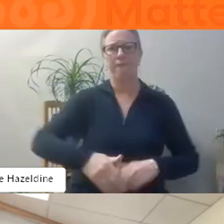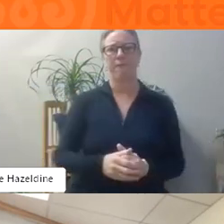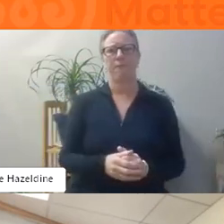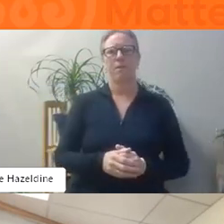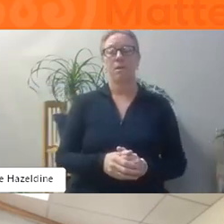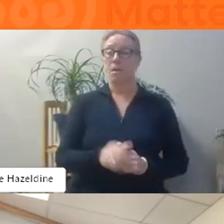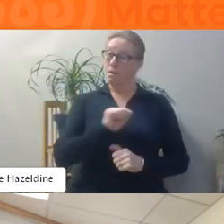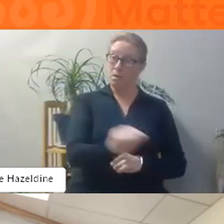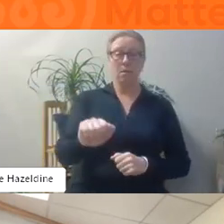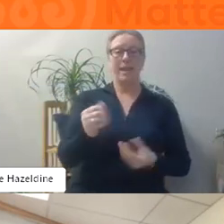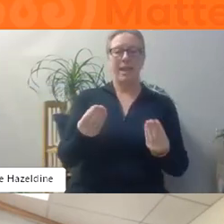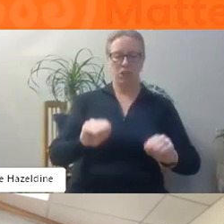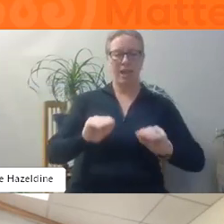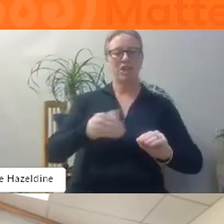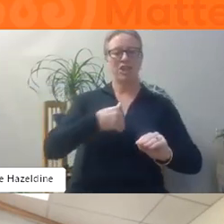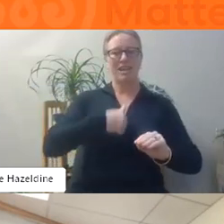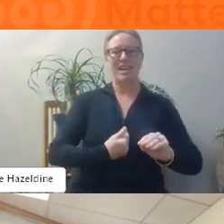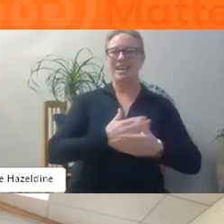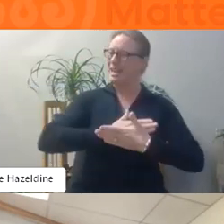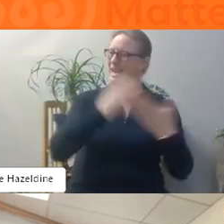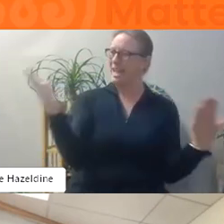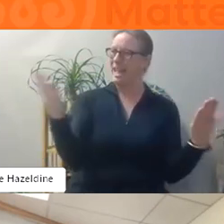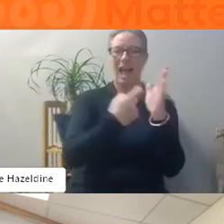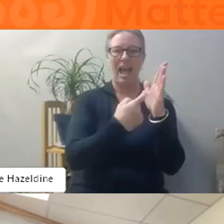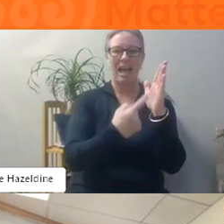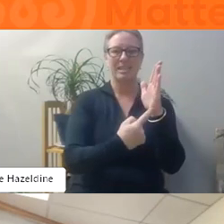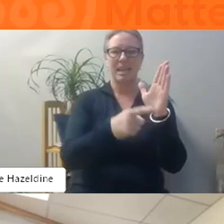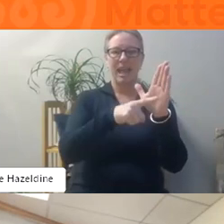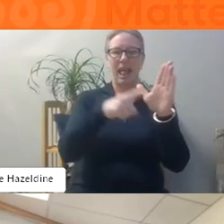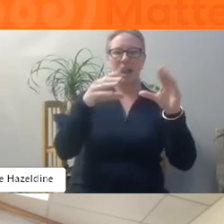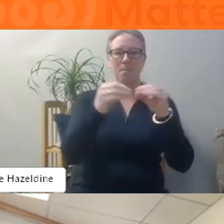it's clear; we need more RTLBs, more funding for mokopuna whaikaha